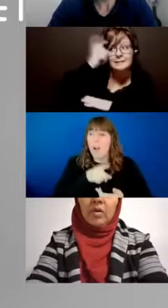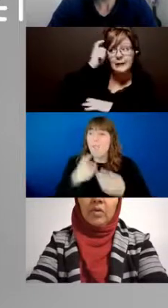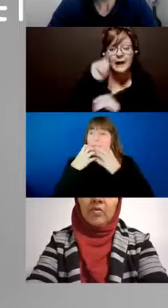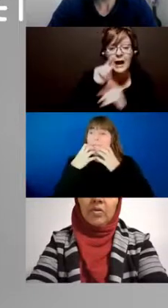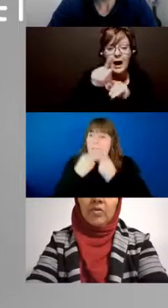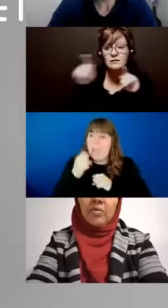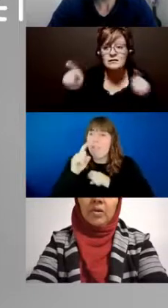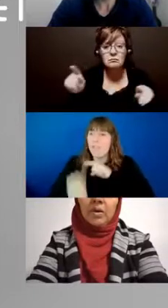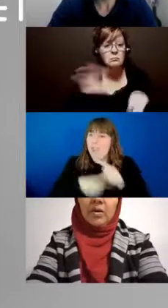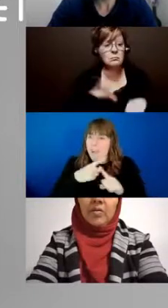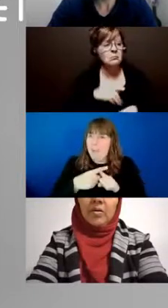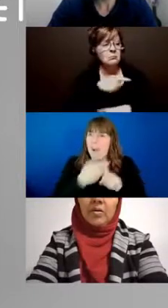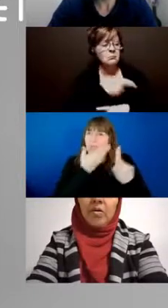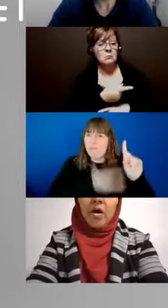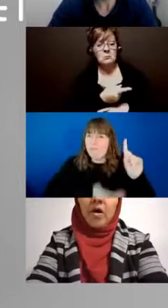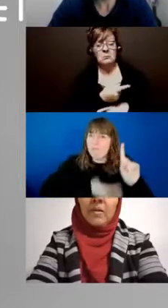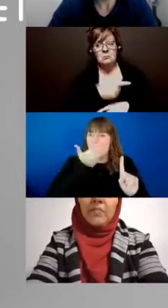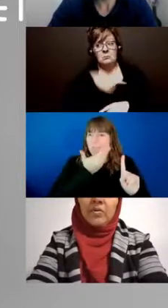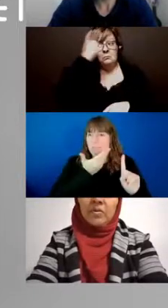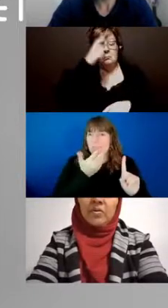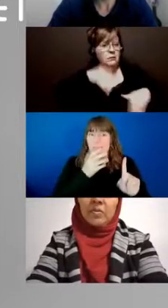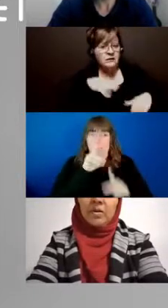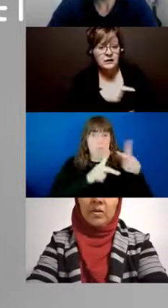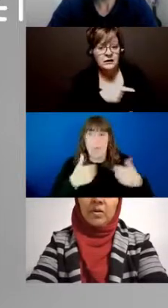people with disabilities or are people with disabilities